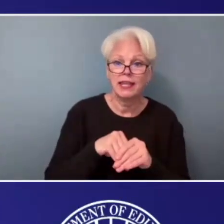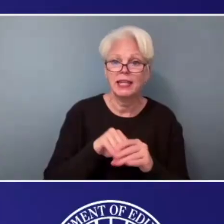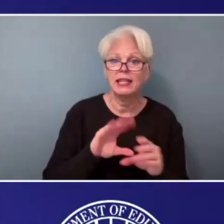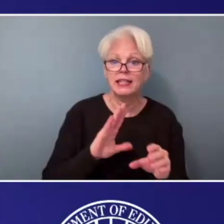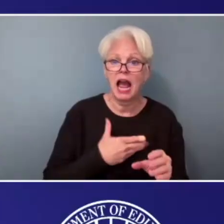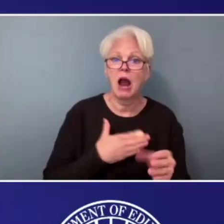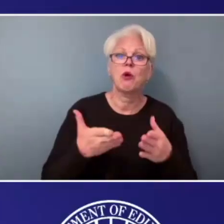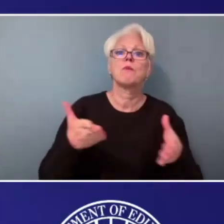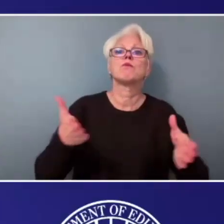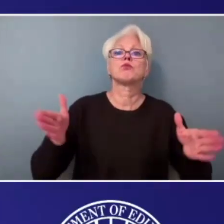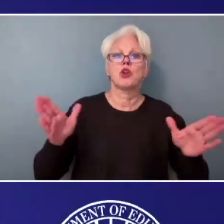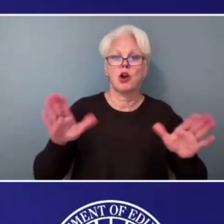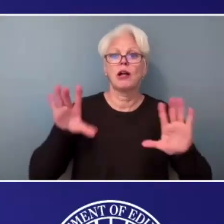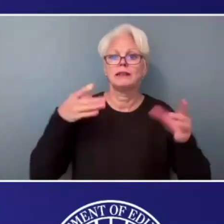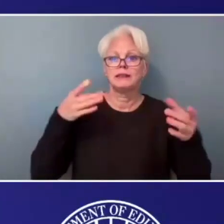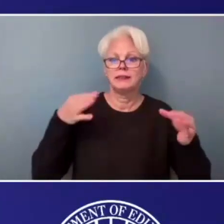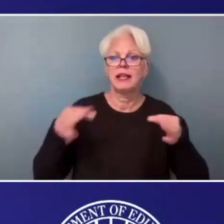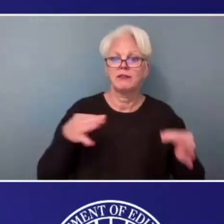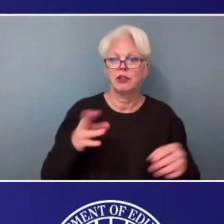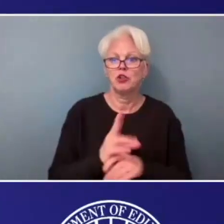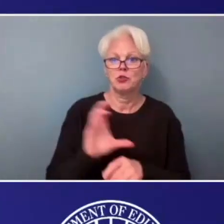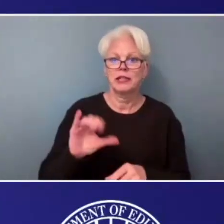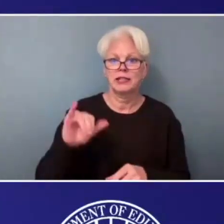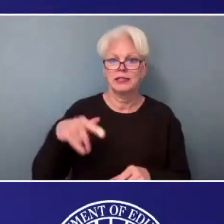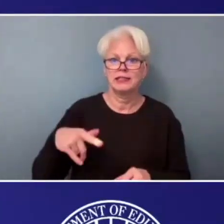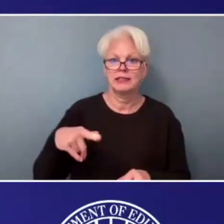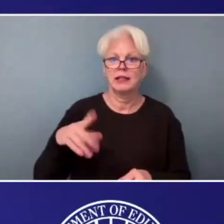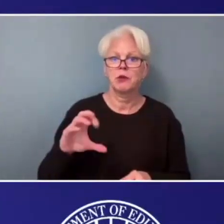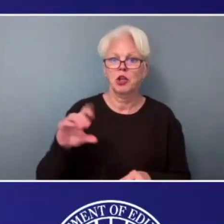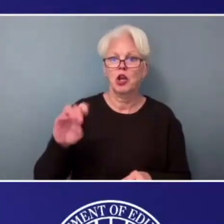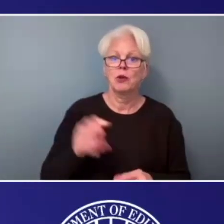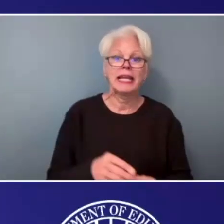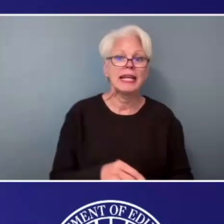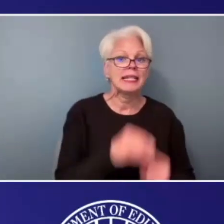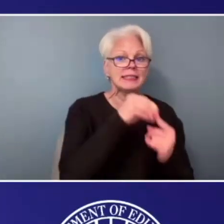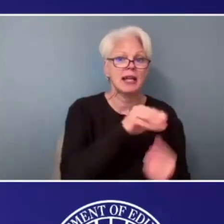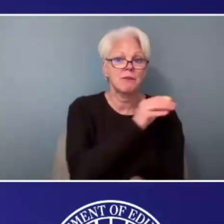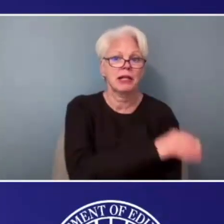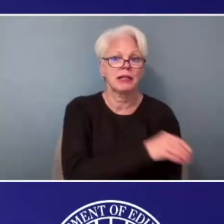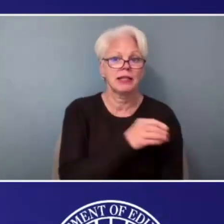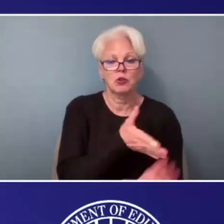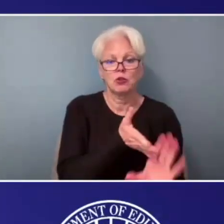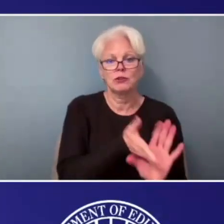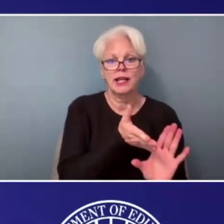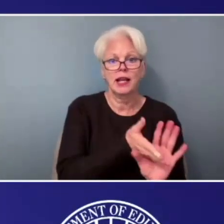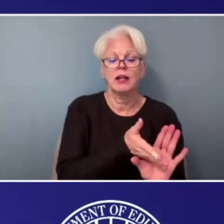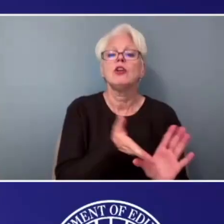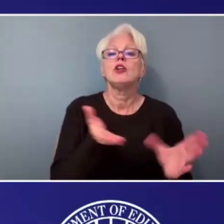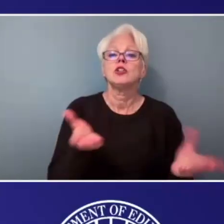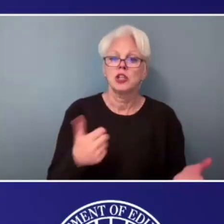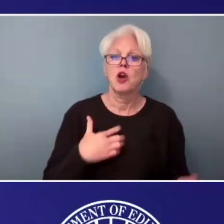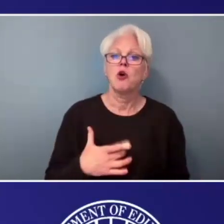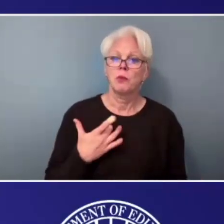definition using the CIP codes, except for clinical psychology. And so we felt that clinical psychology